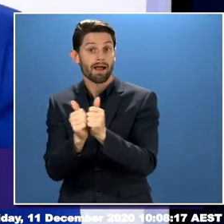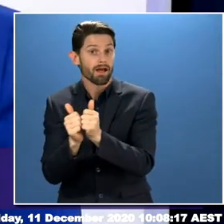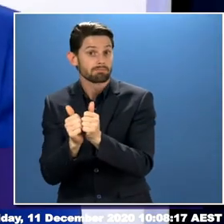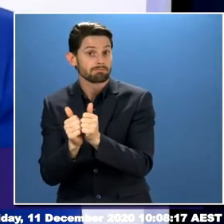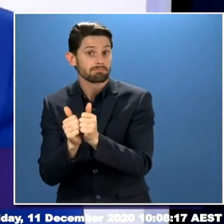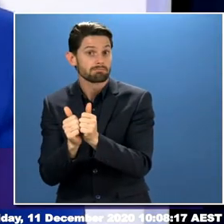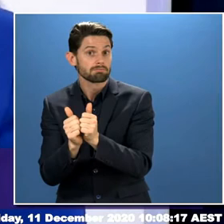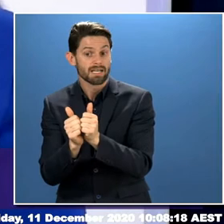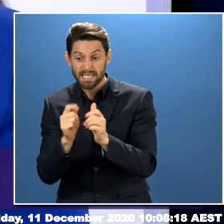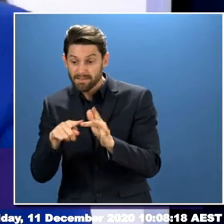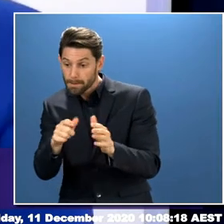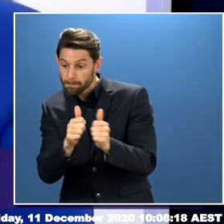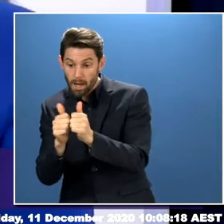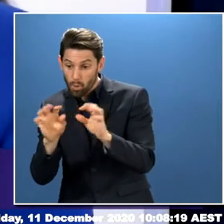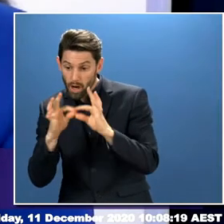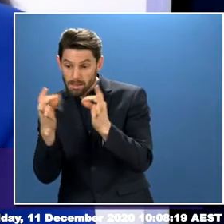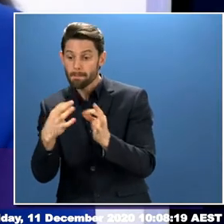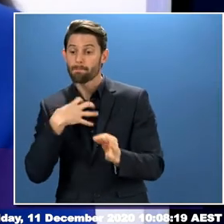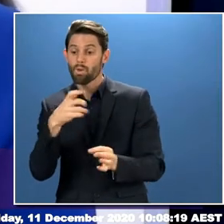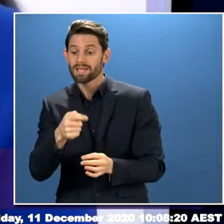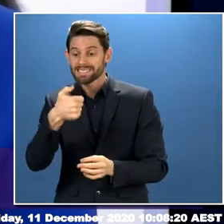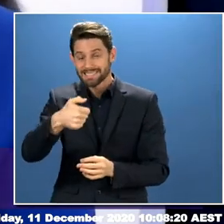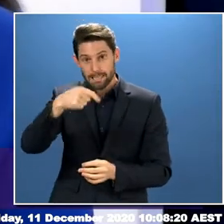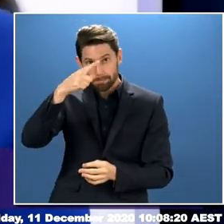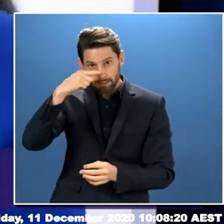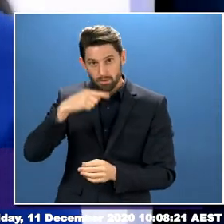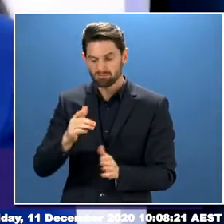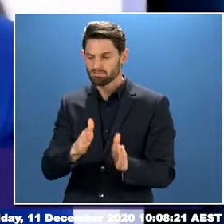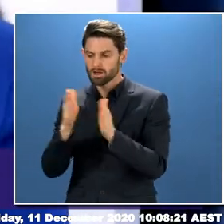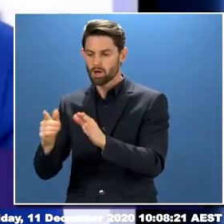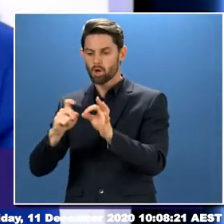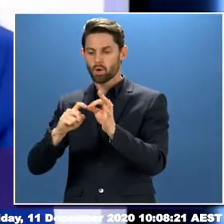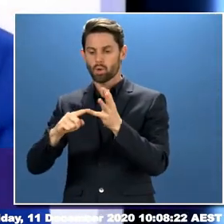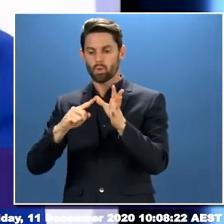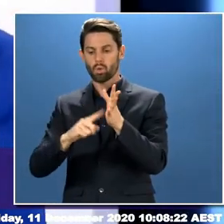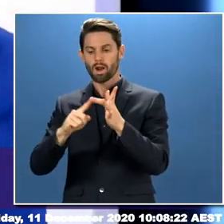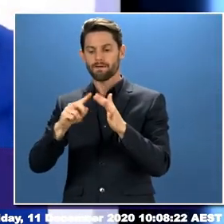more than 6, qualifying bodies and employment agencies.